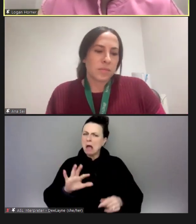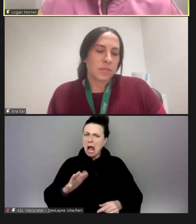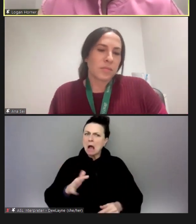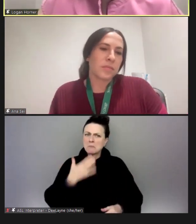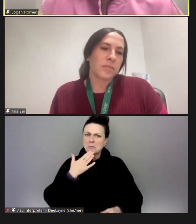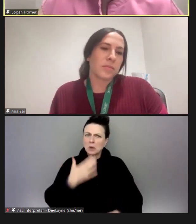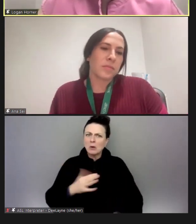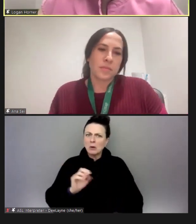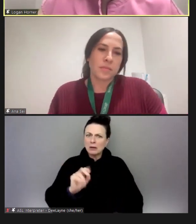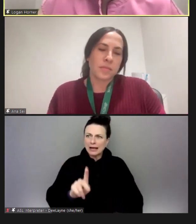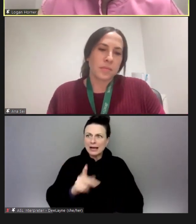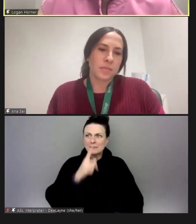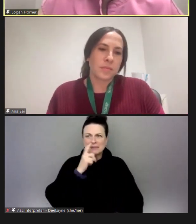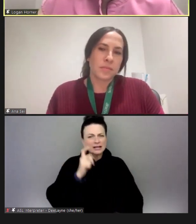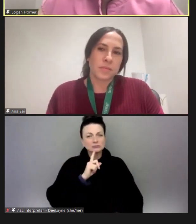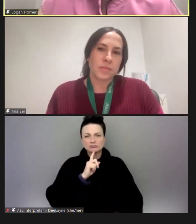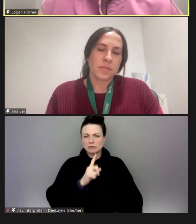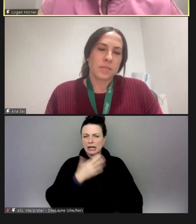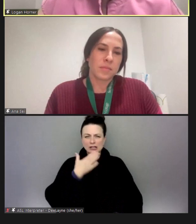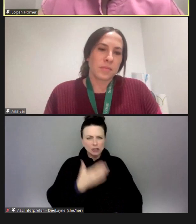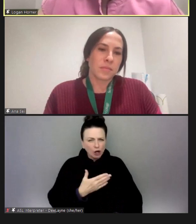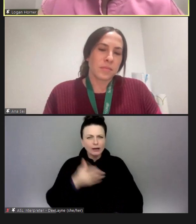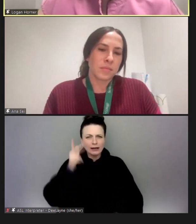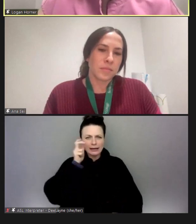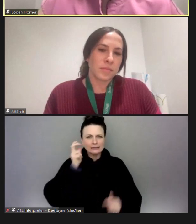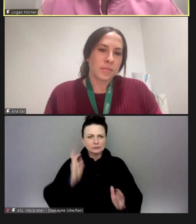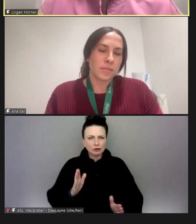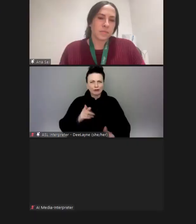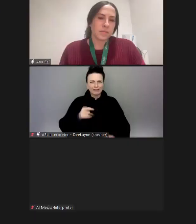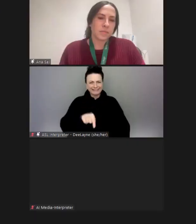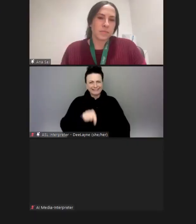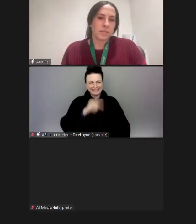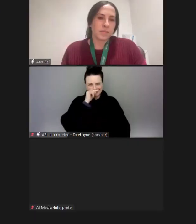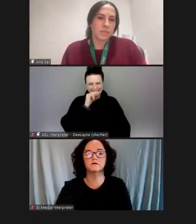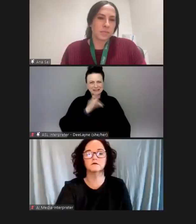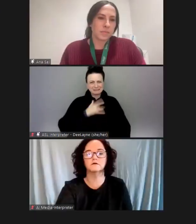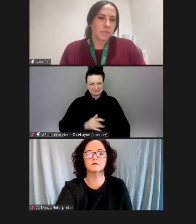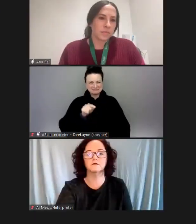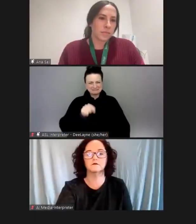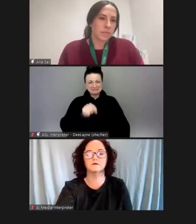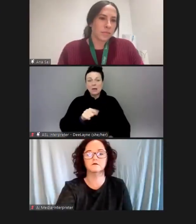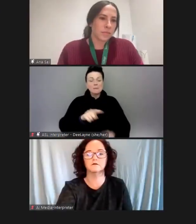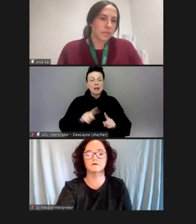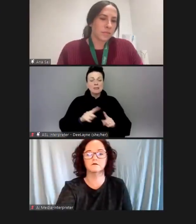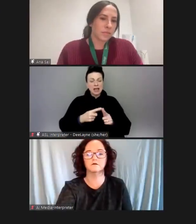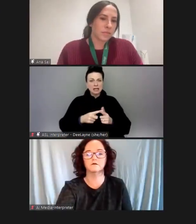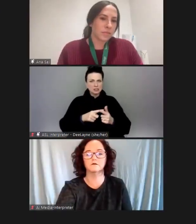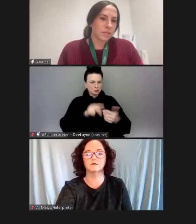because he's a really good listener but